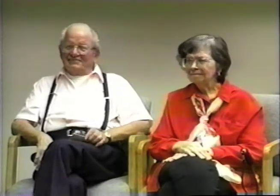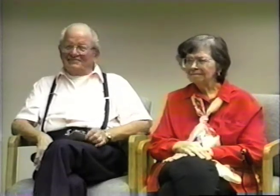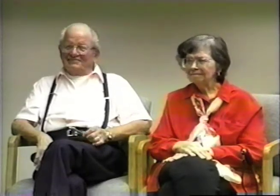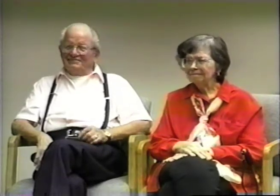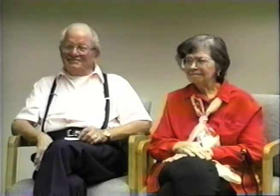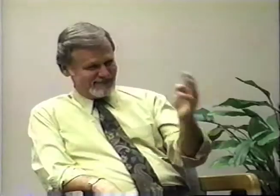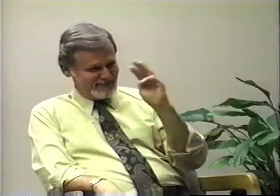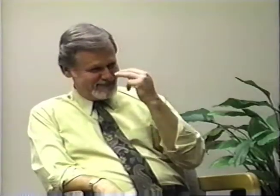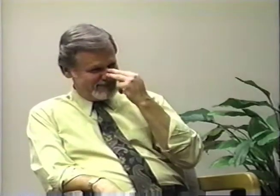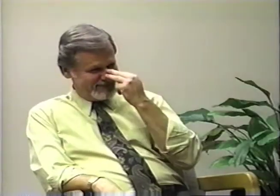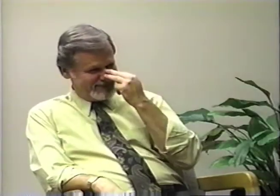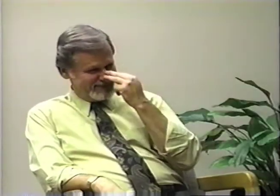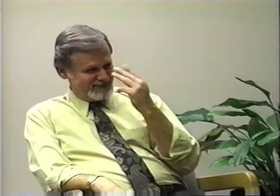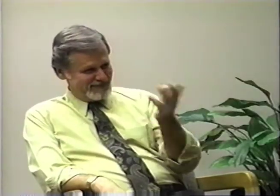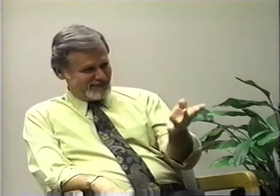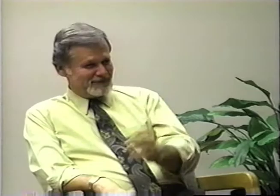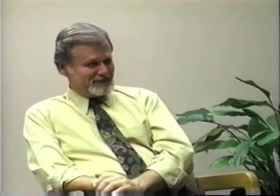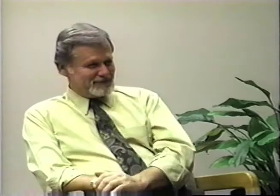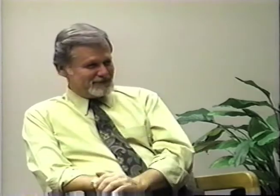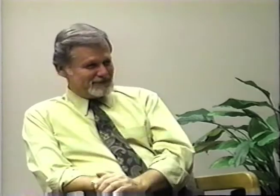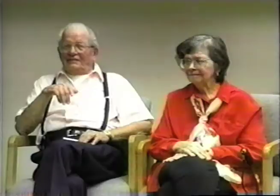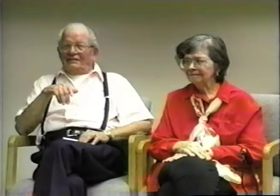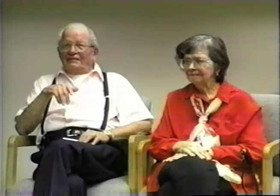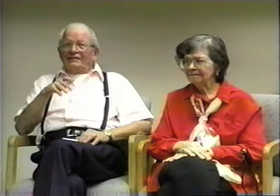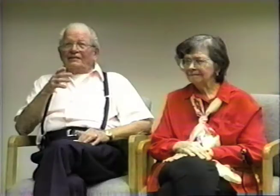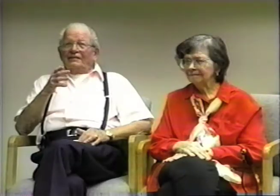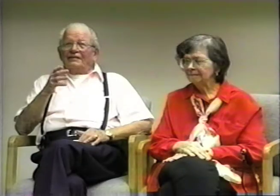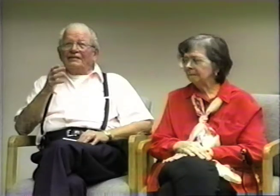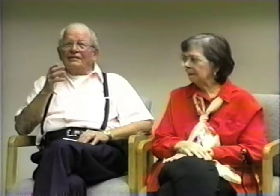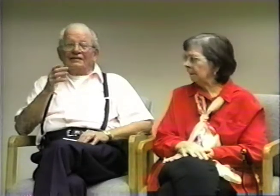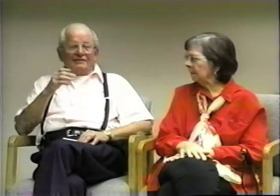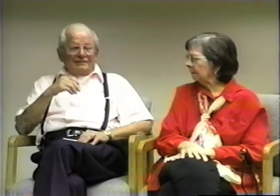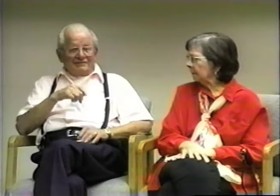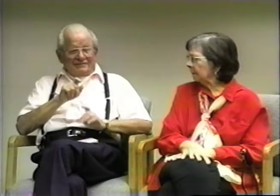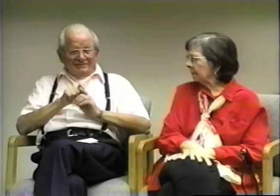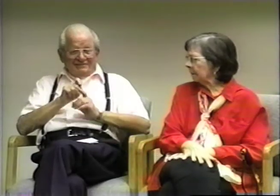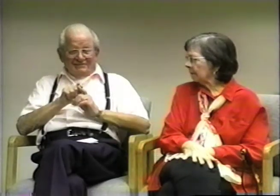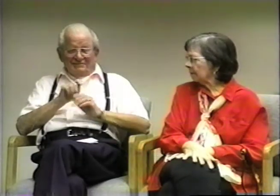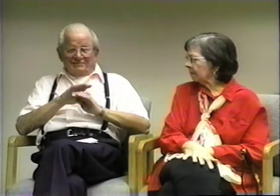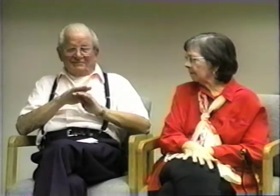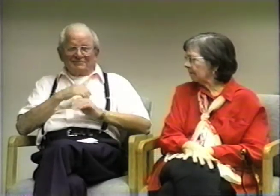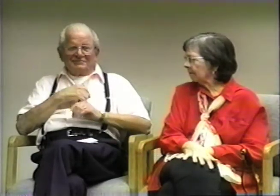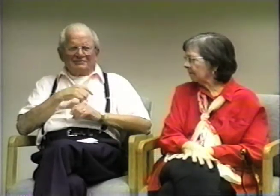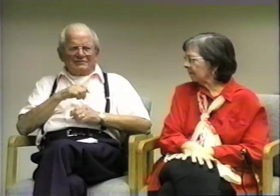How about you, Lloyd?